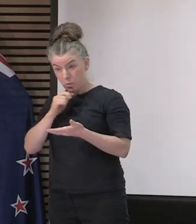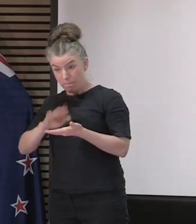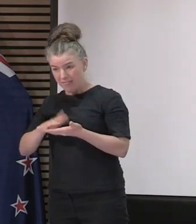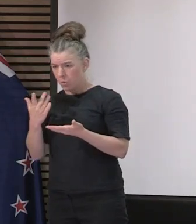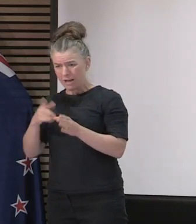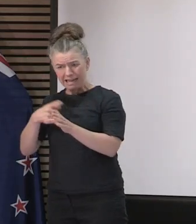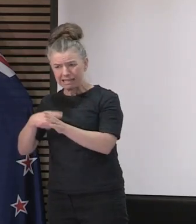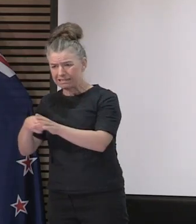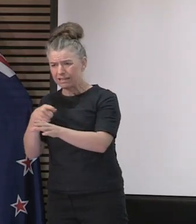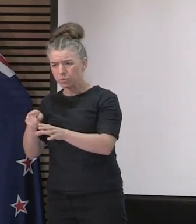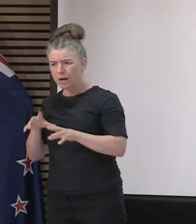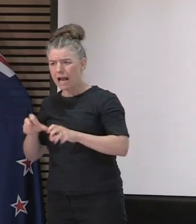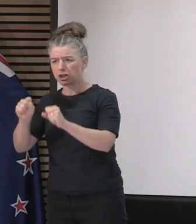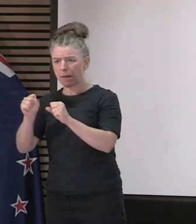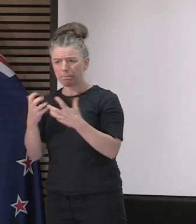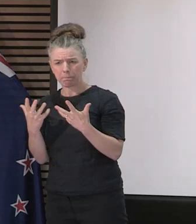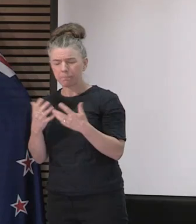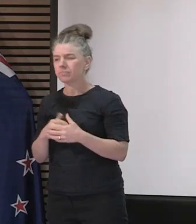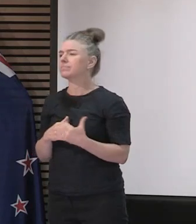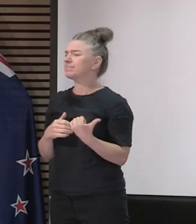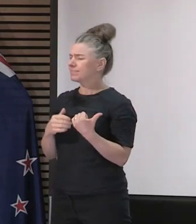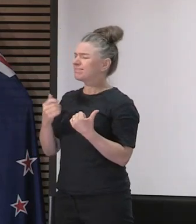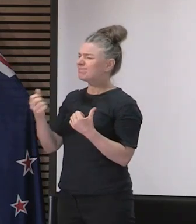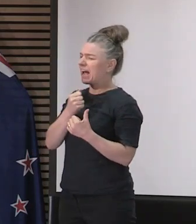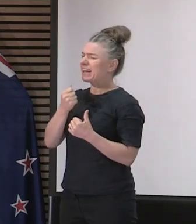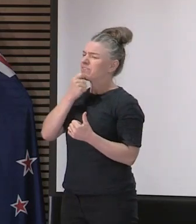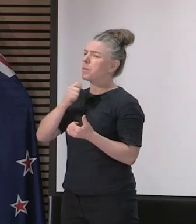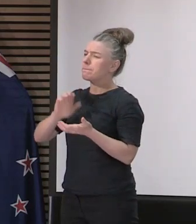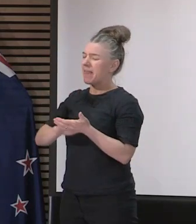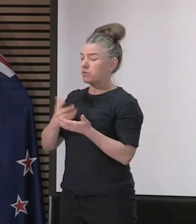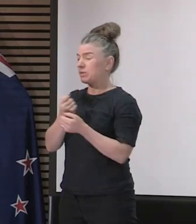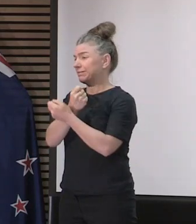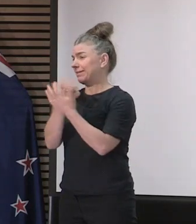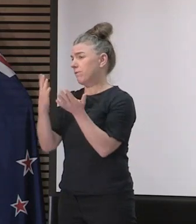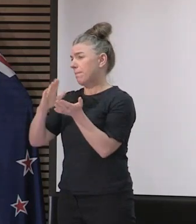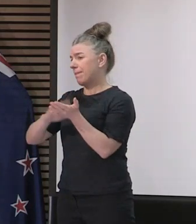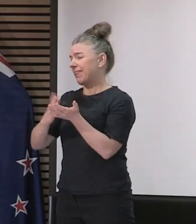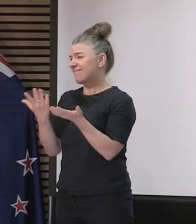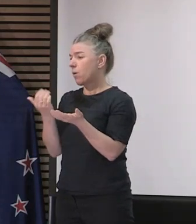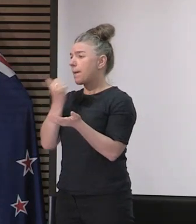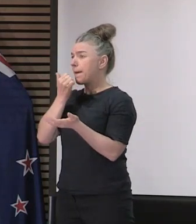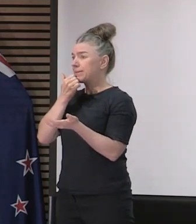Some months. >> We would be